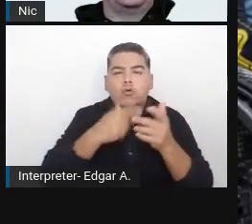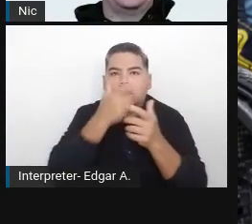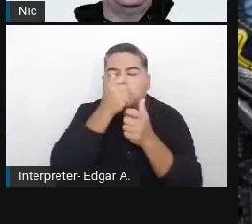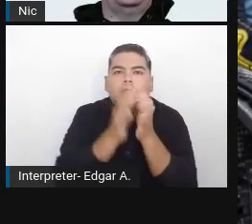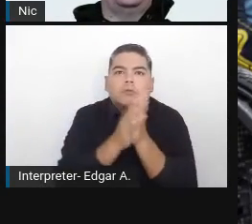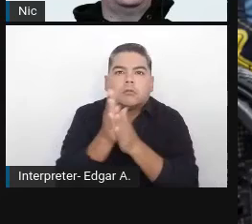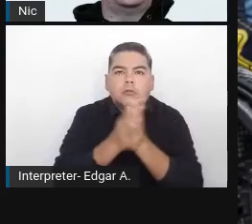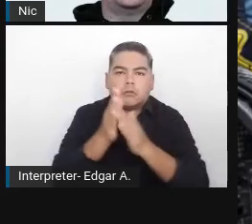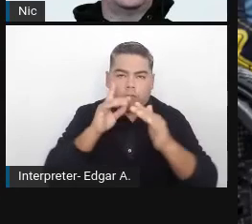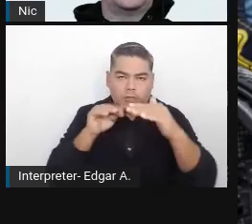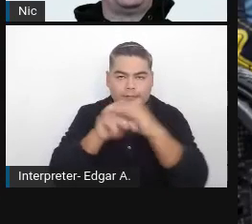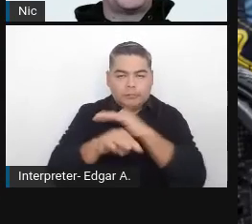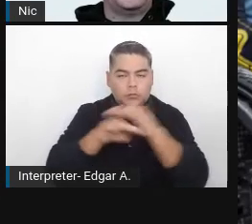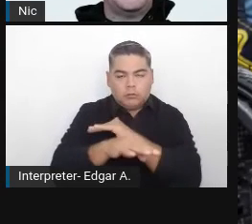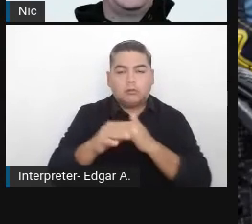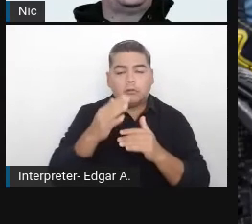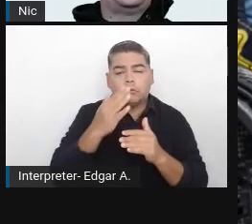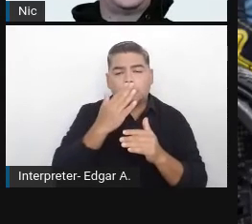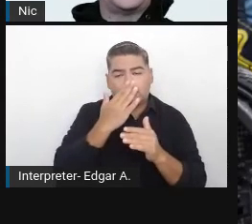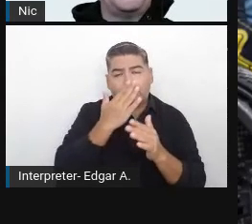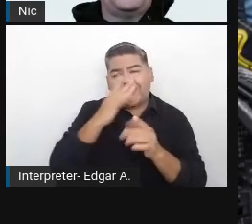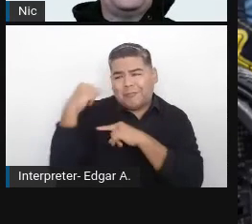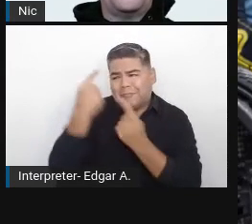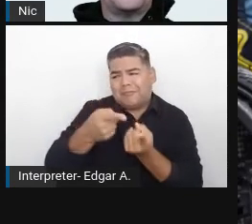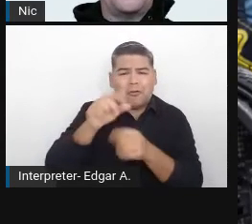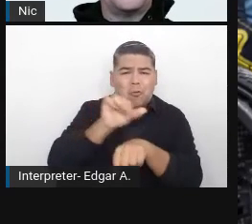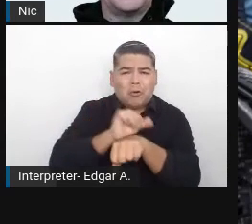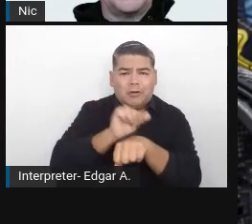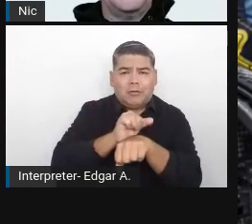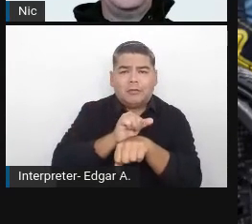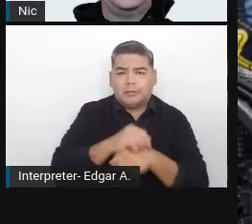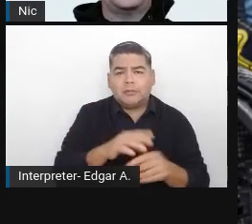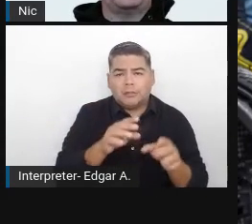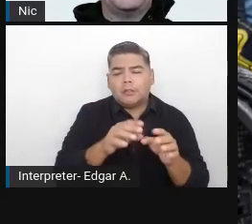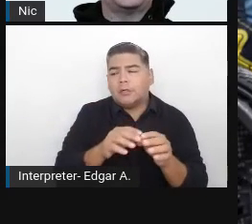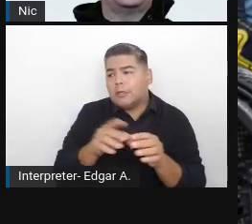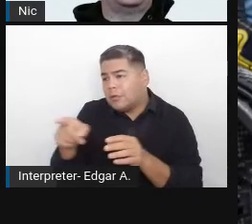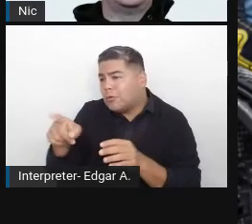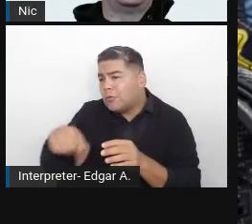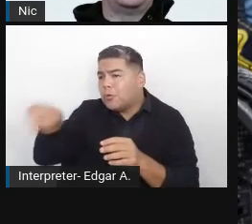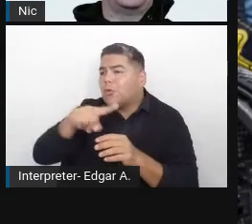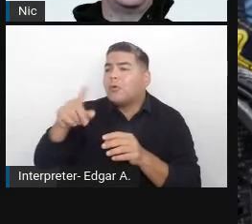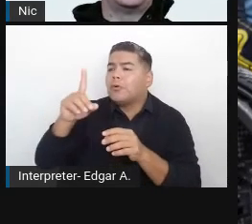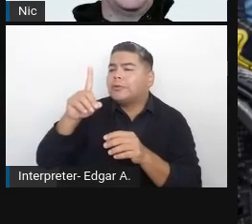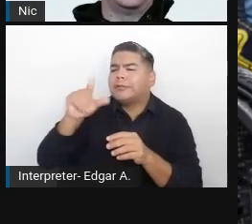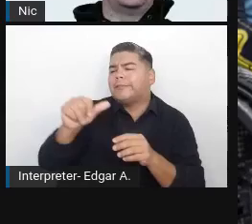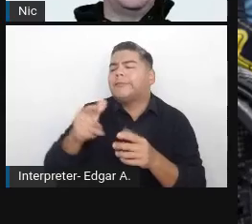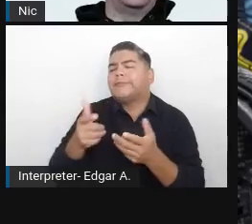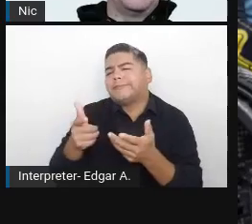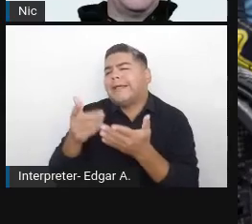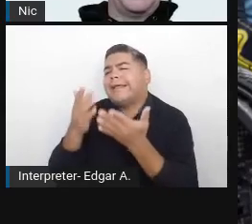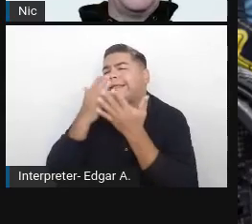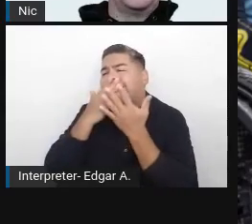Thank you for your work. To the disabled folks watching, let's make sure to give them a chance to be good allies.